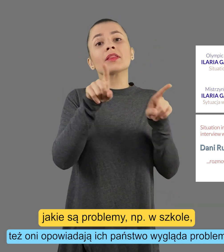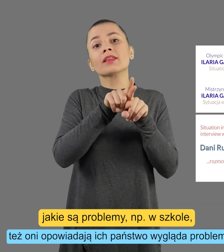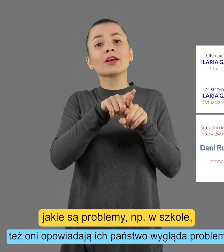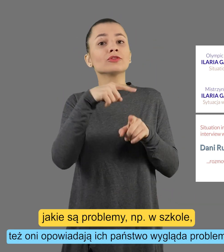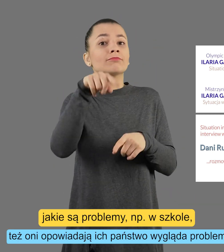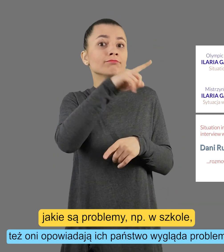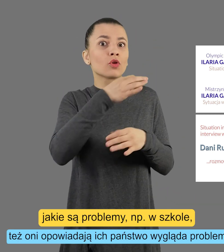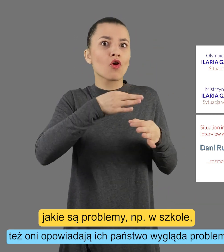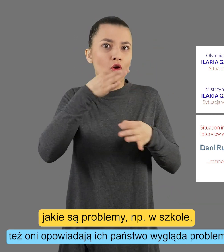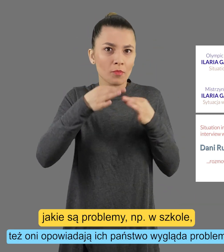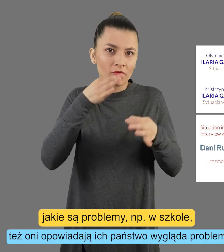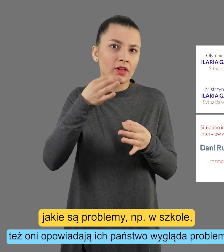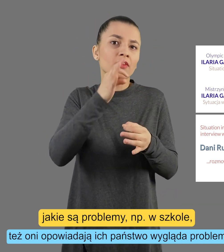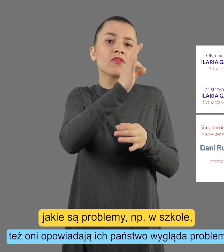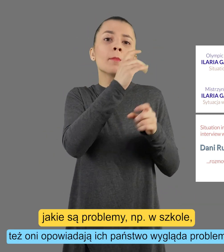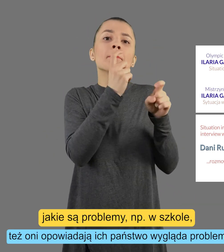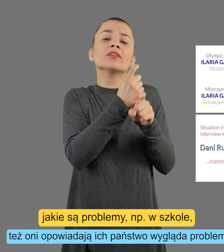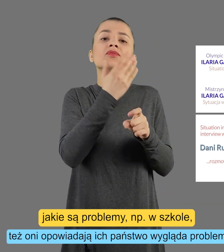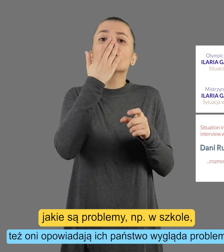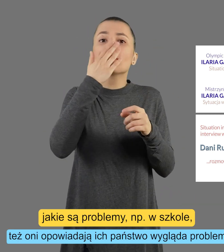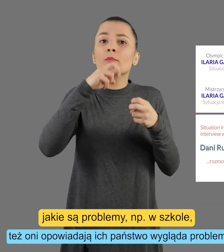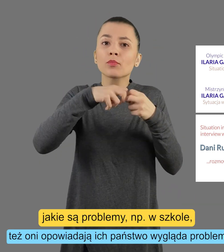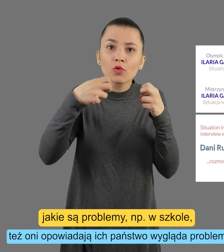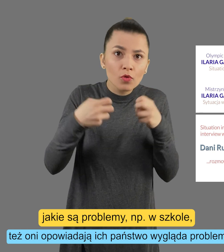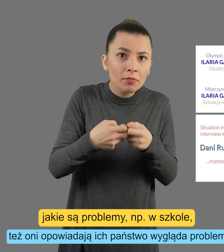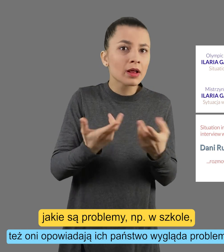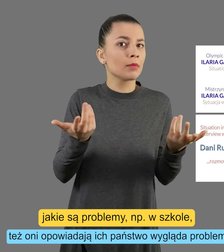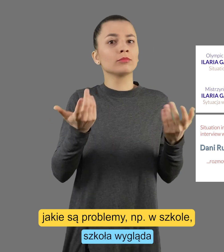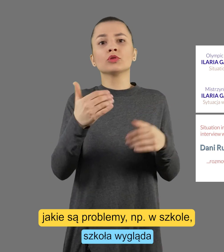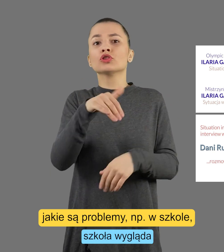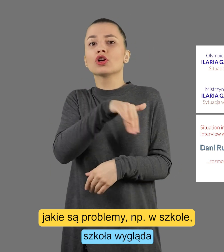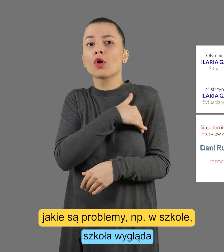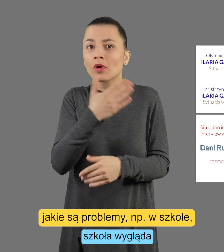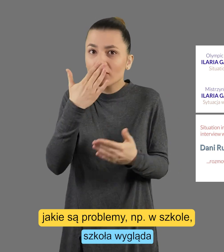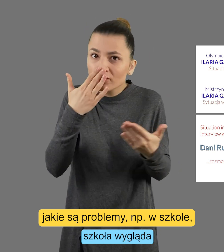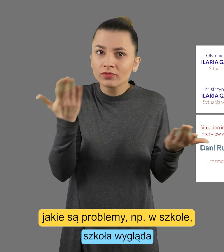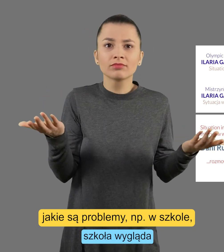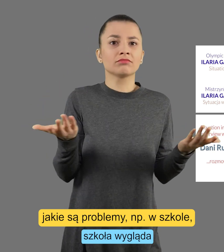what the problems are, e.g. in school,